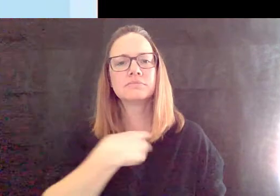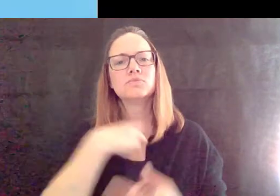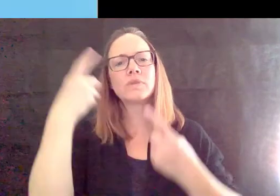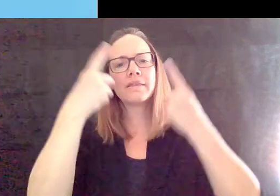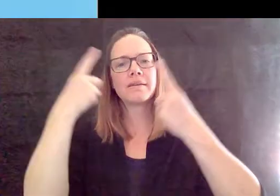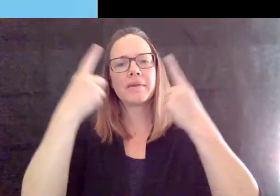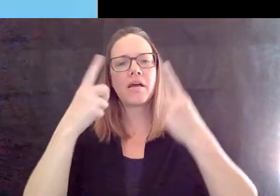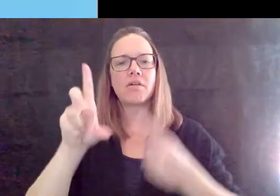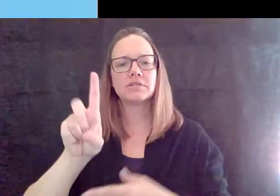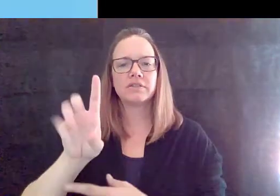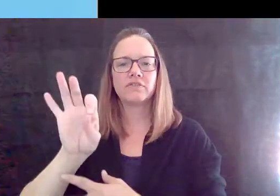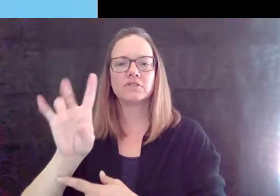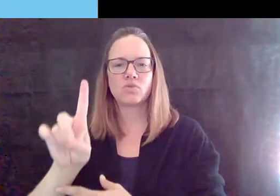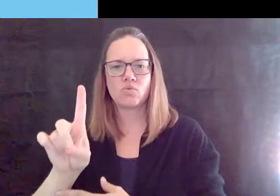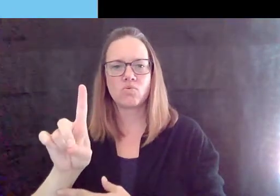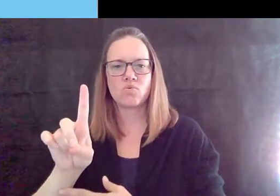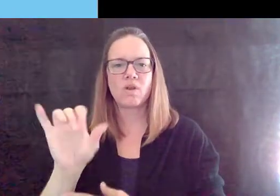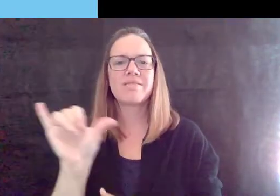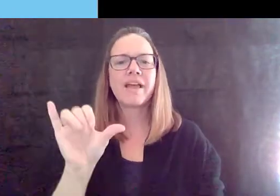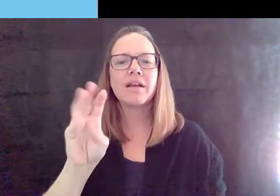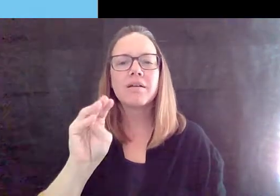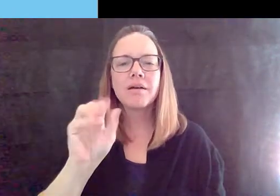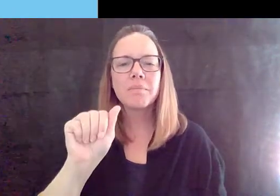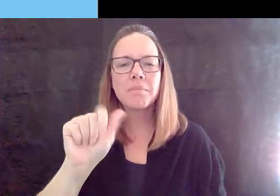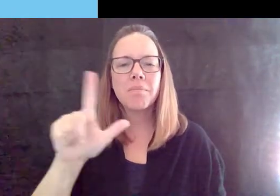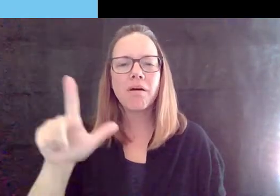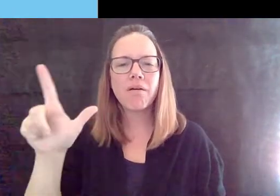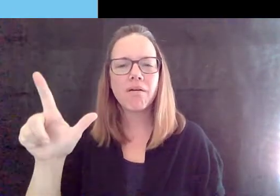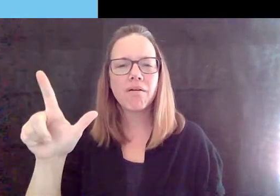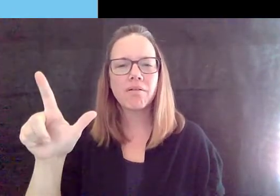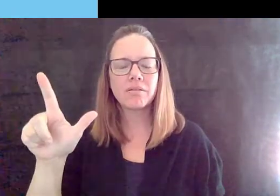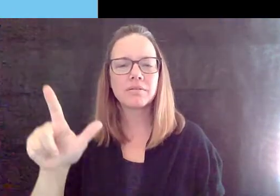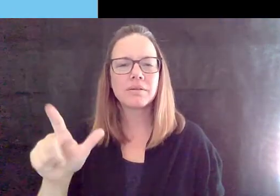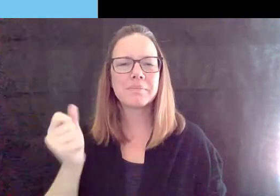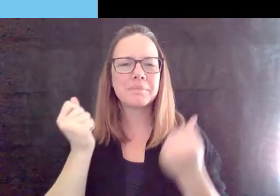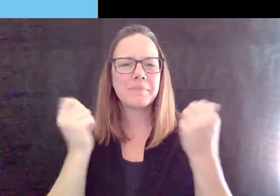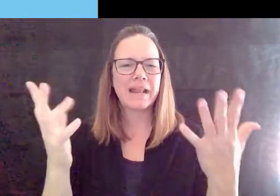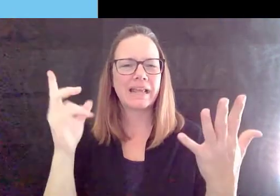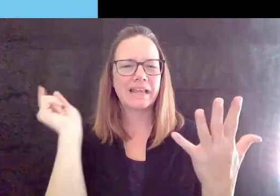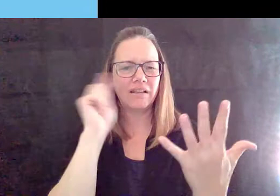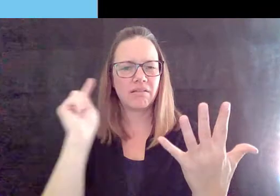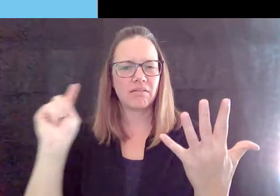So we think about the digital front door as sort of a mall. Next.